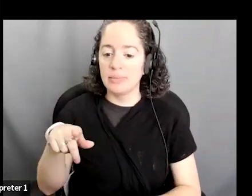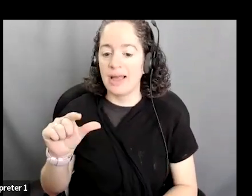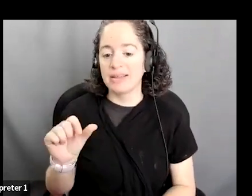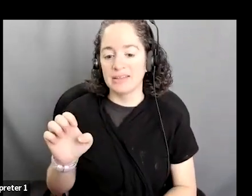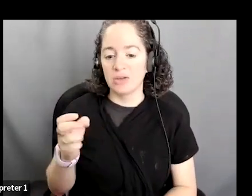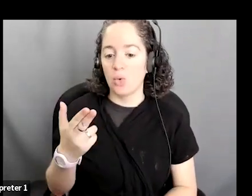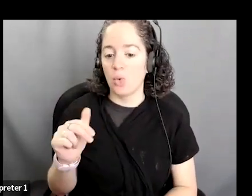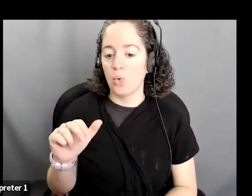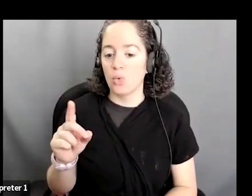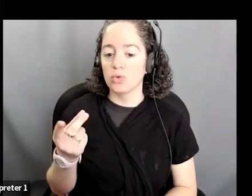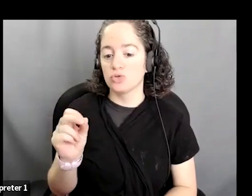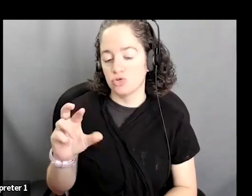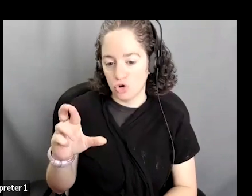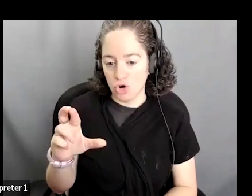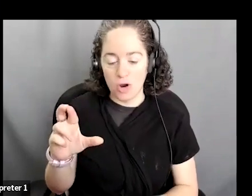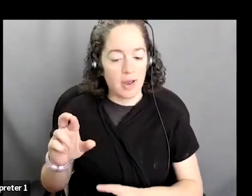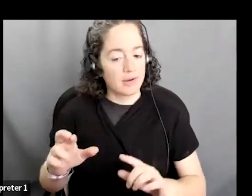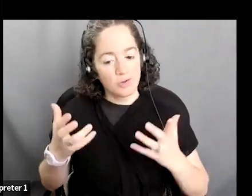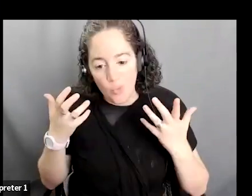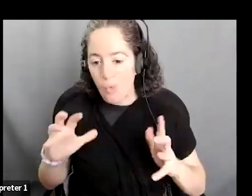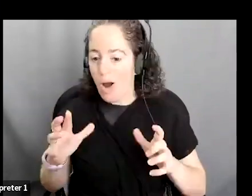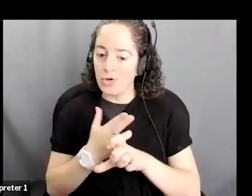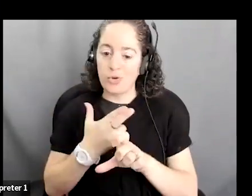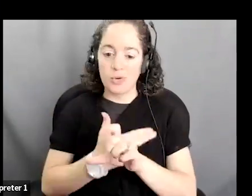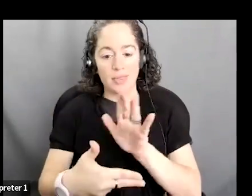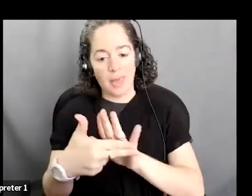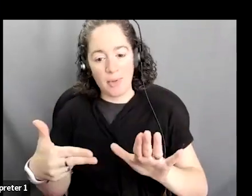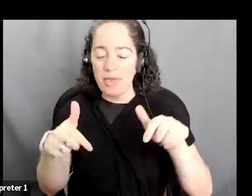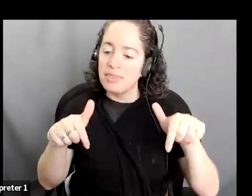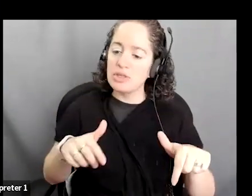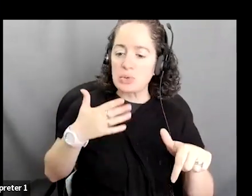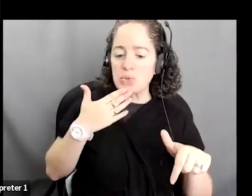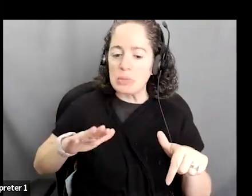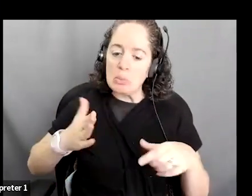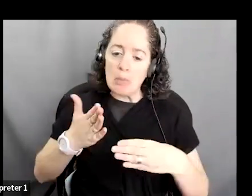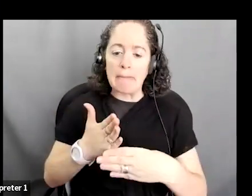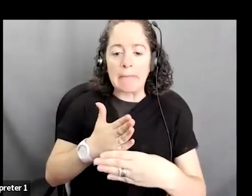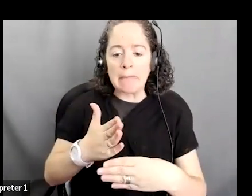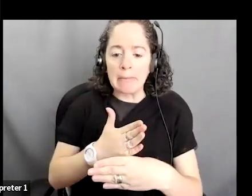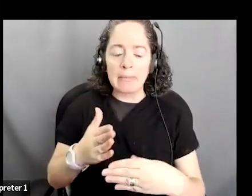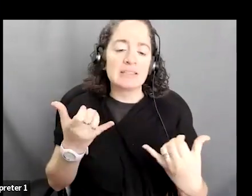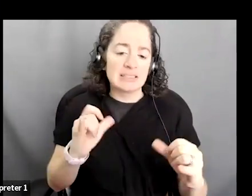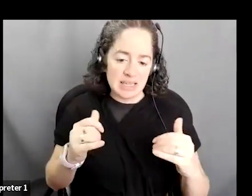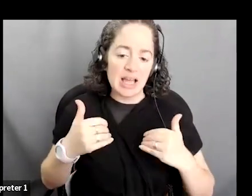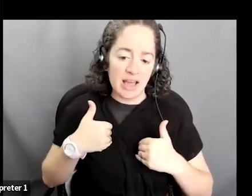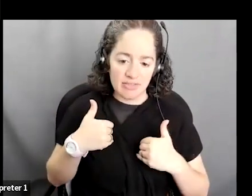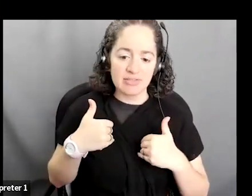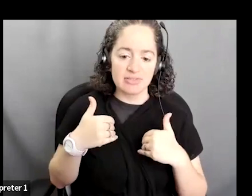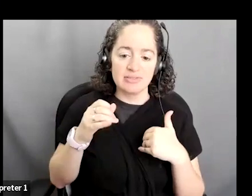this is maybe the happy medium to ensure that you have a visible label, but still give them that slim design. I don't know.